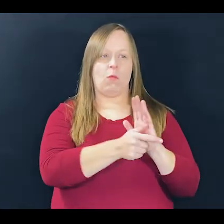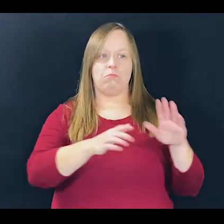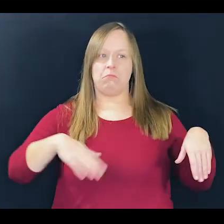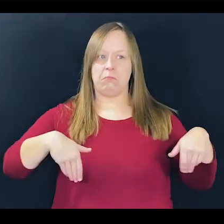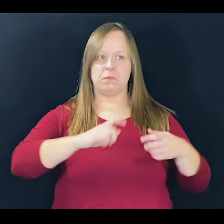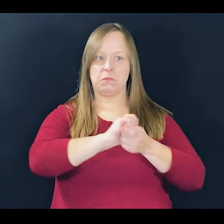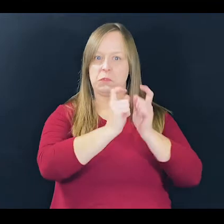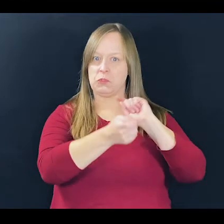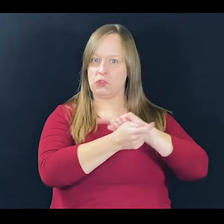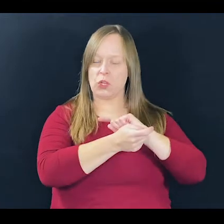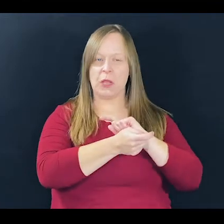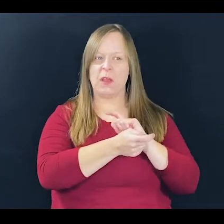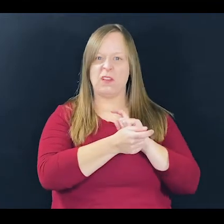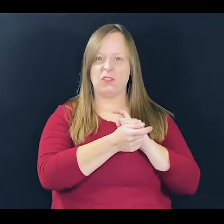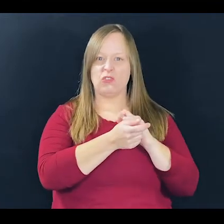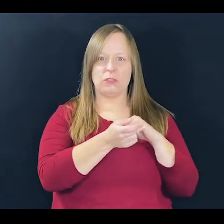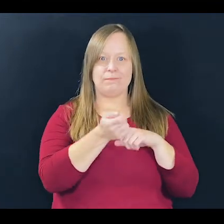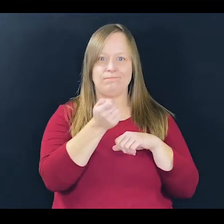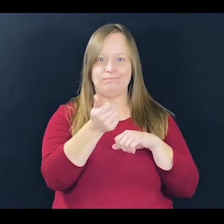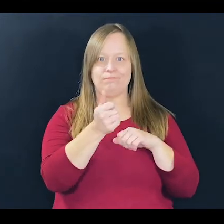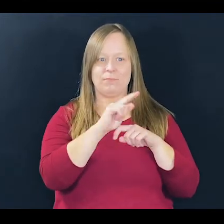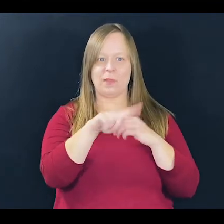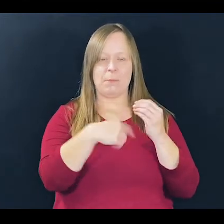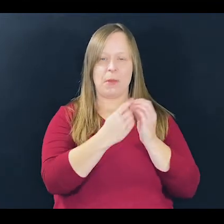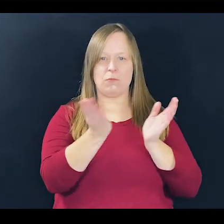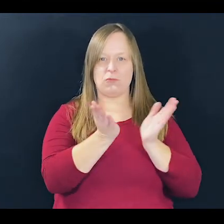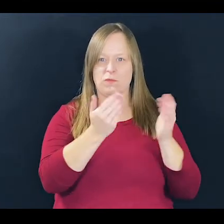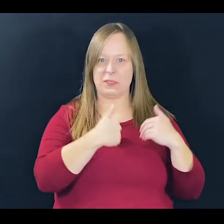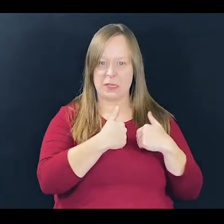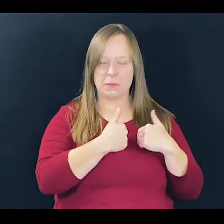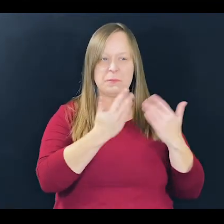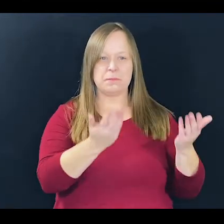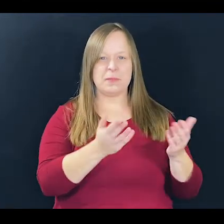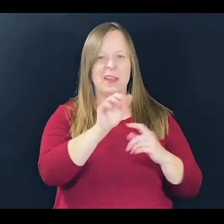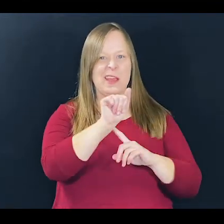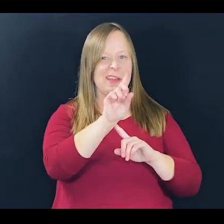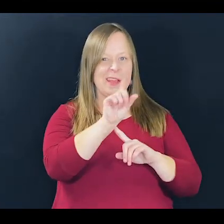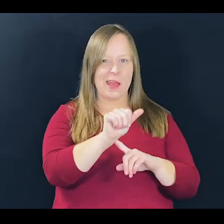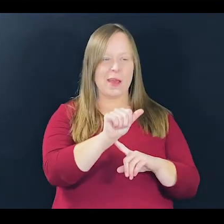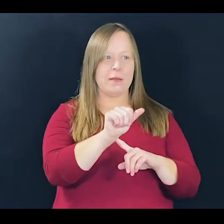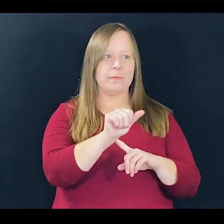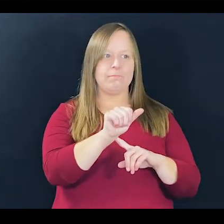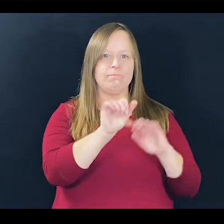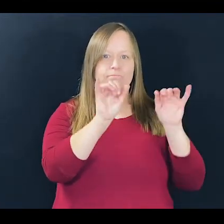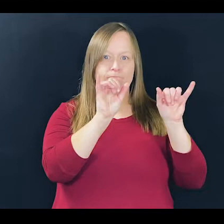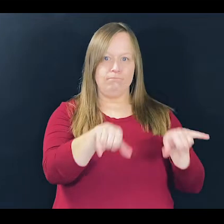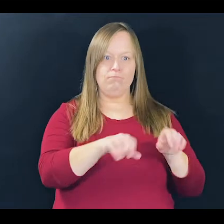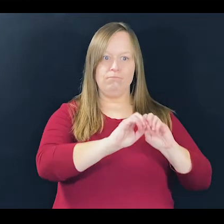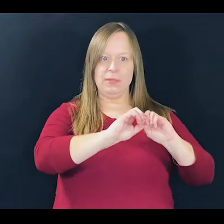not changed too much around service animals that ADA has been quite clear